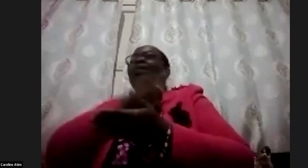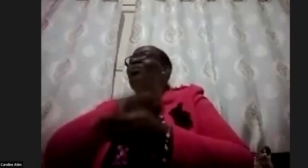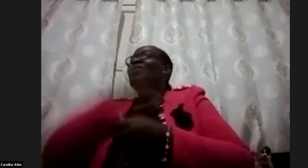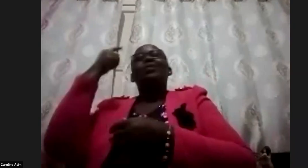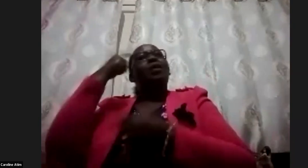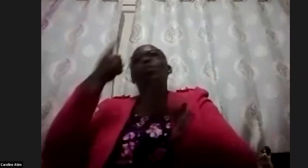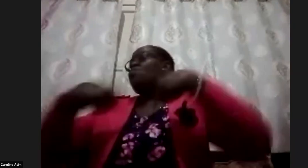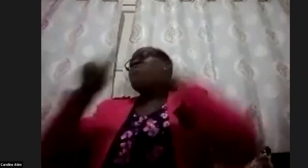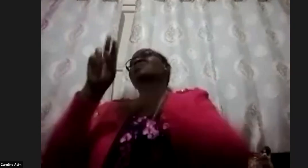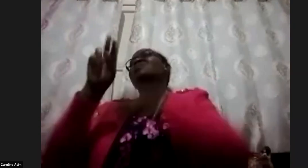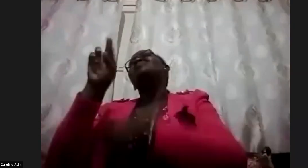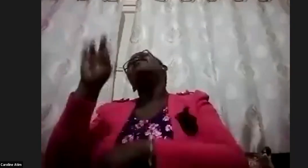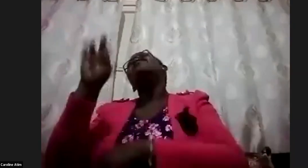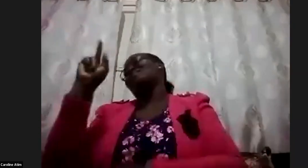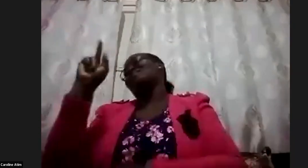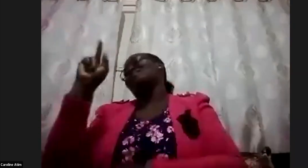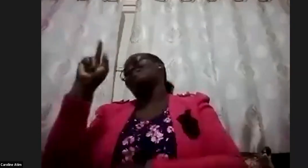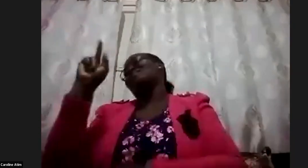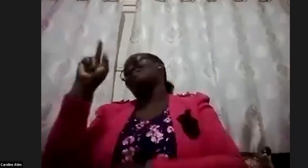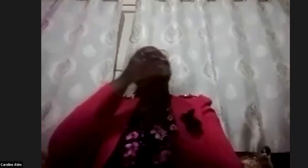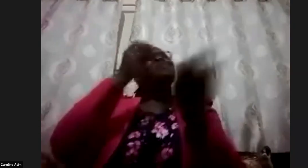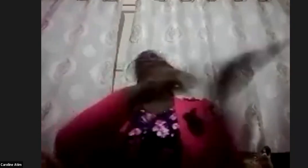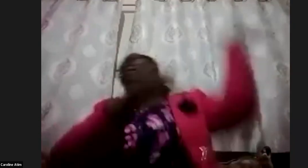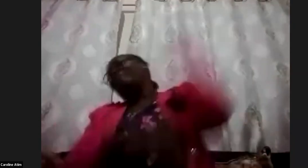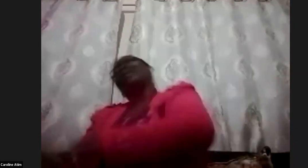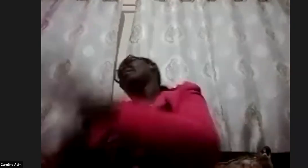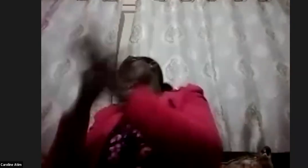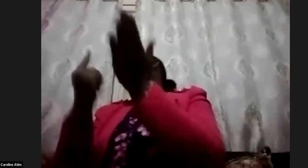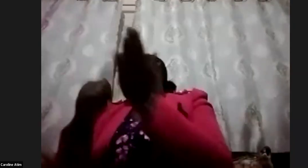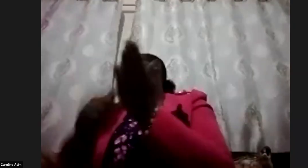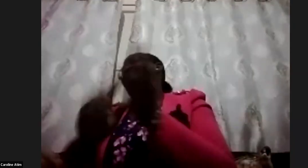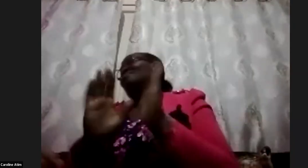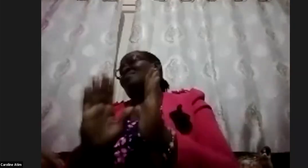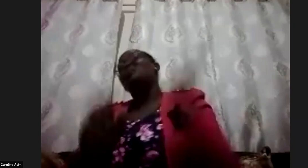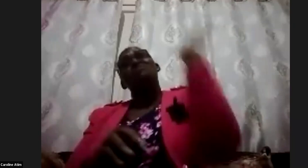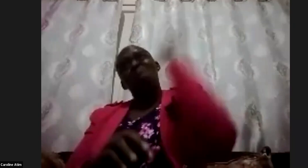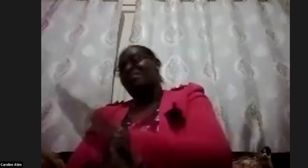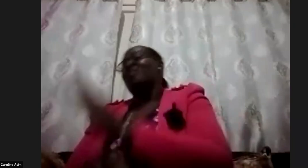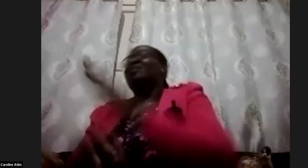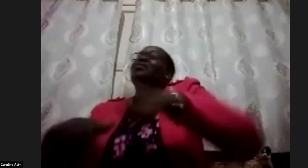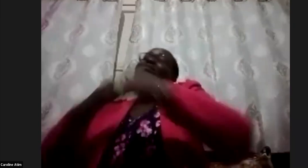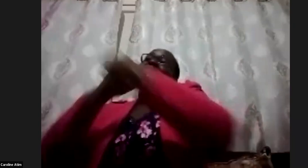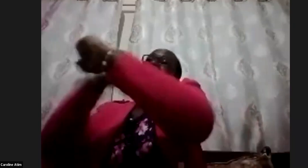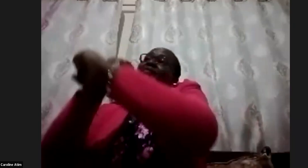got freed. That was a very traumatizing experience. After that, my